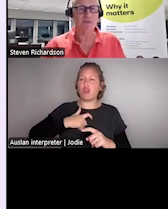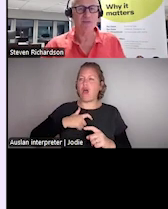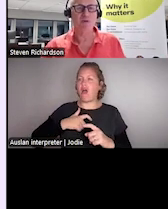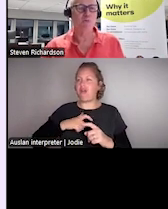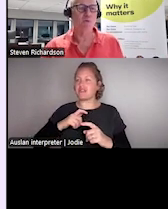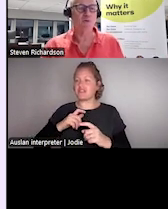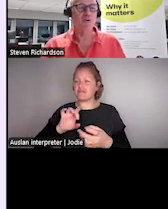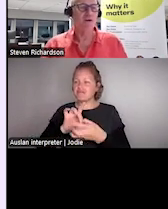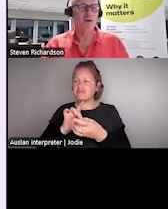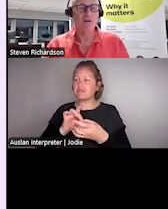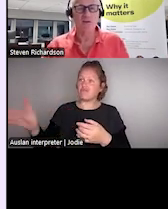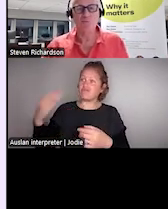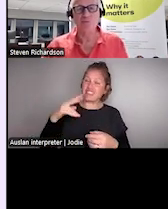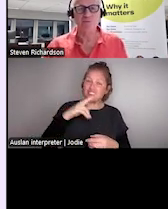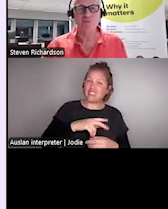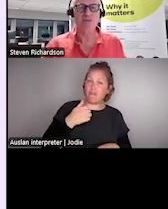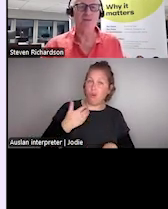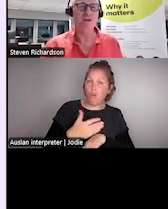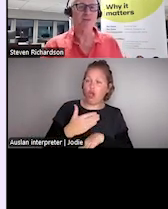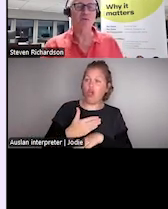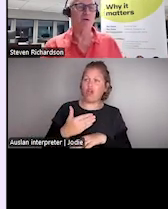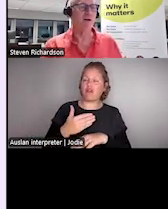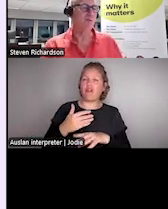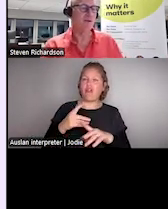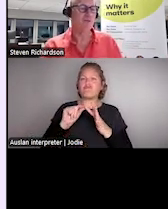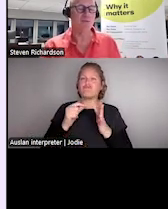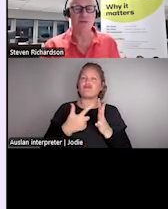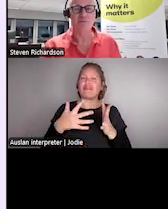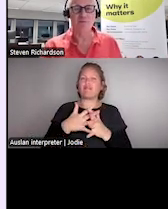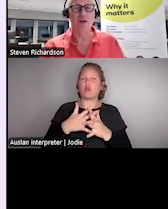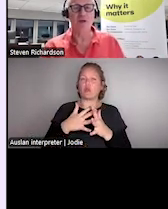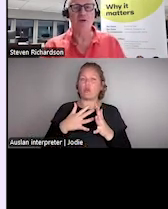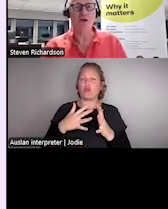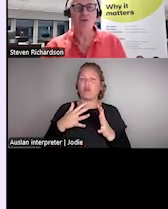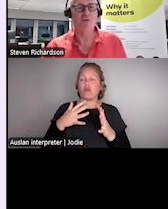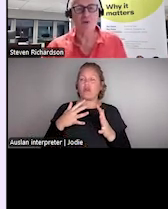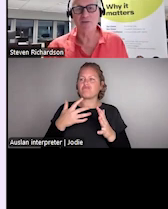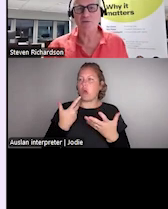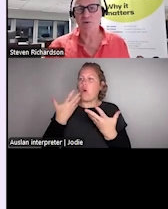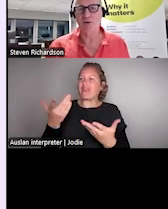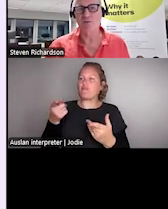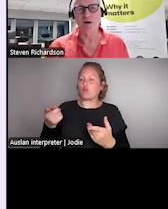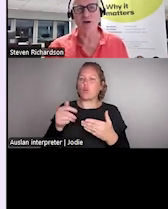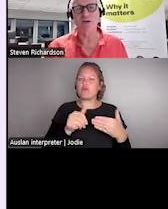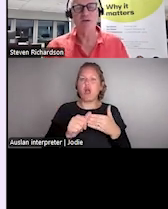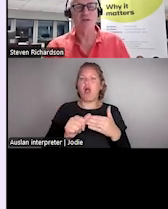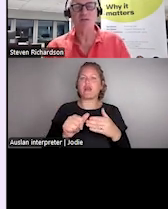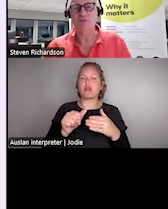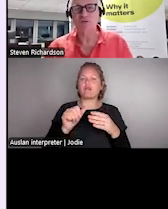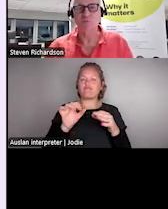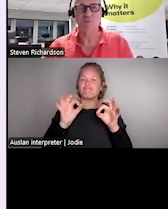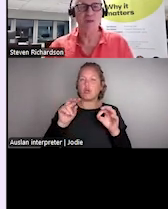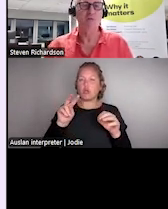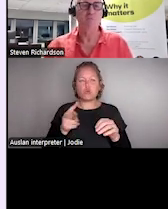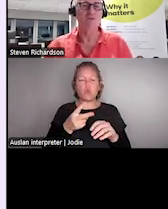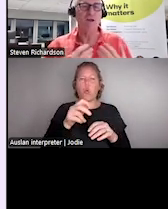see my work in a previous sense? -- Preview sense. I want to give you a guided tour. Would you like